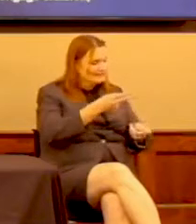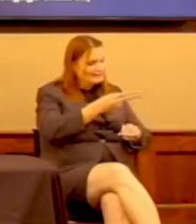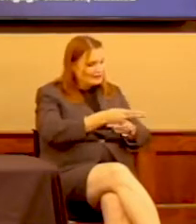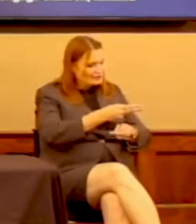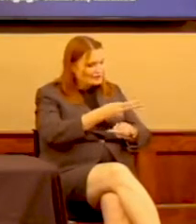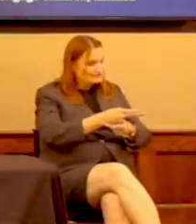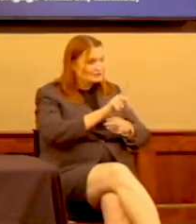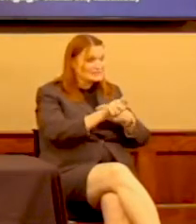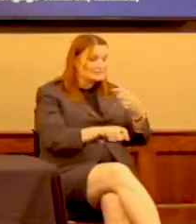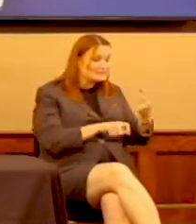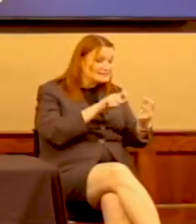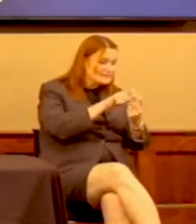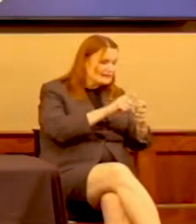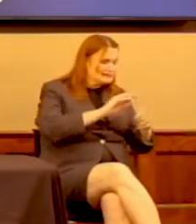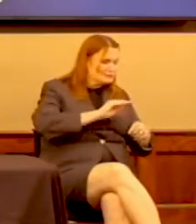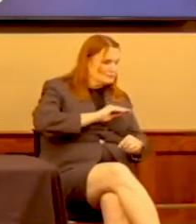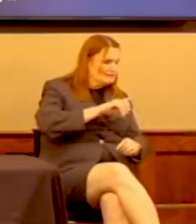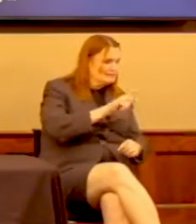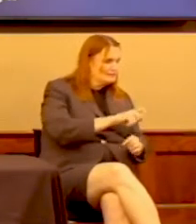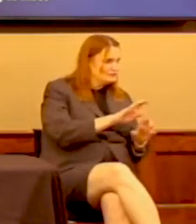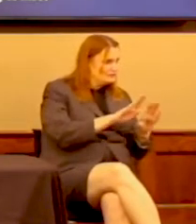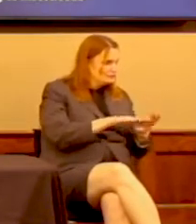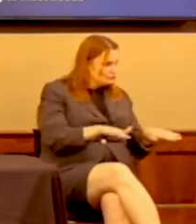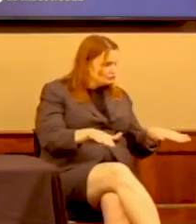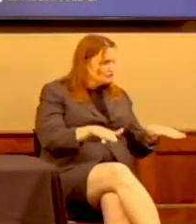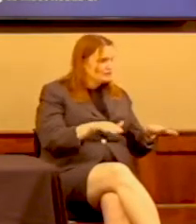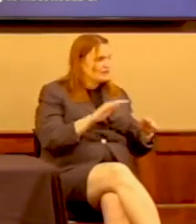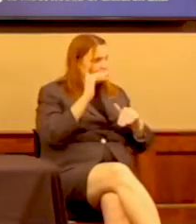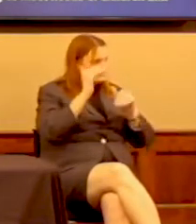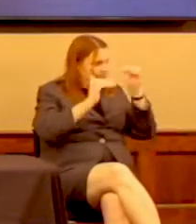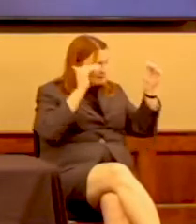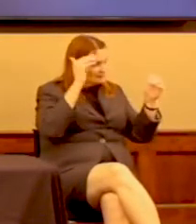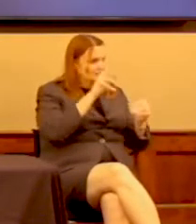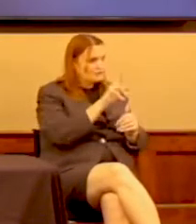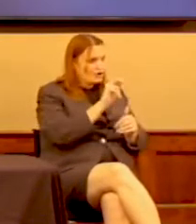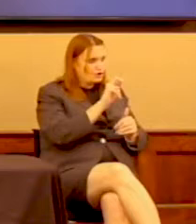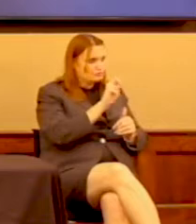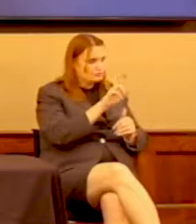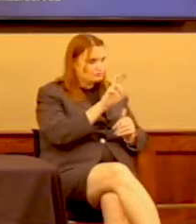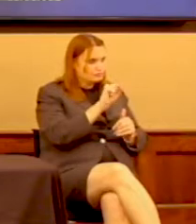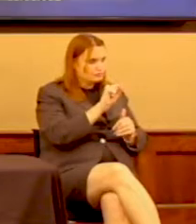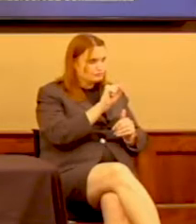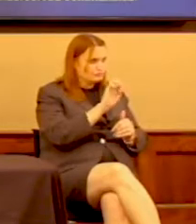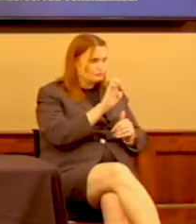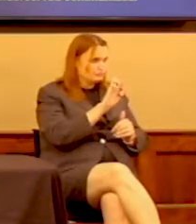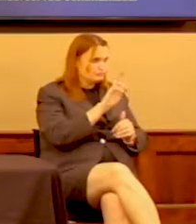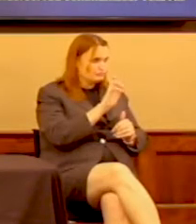of children and adults in underserved communities and and I'm so thrilled to